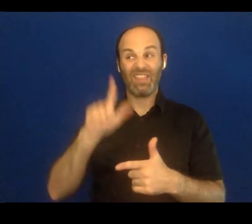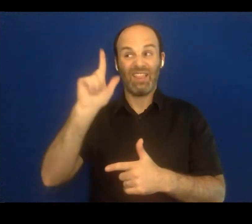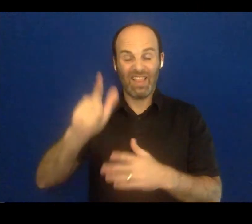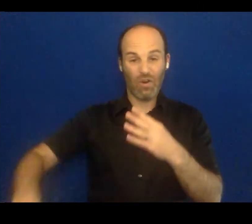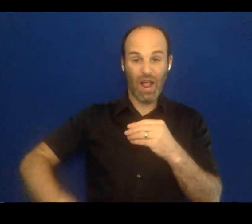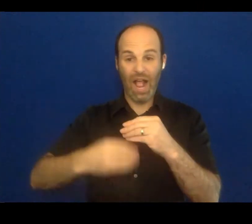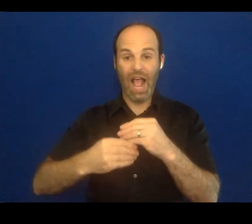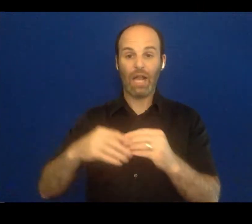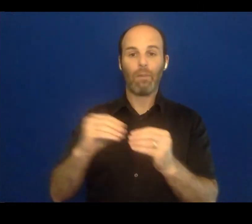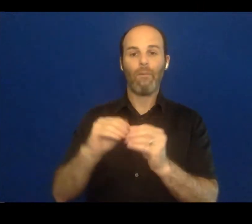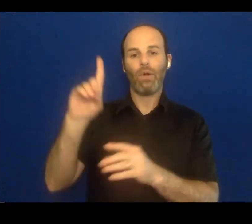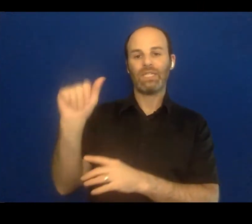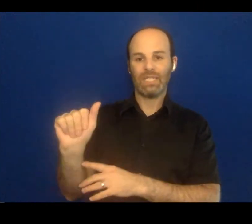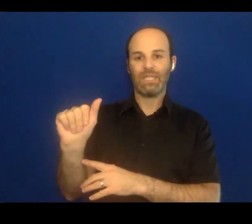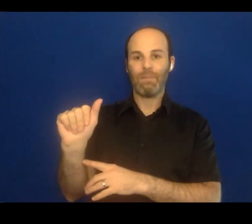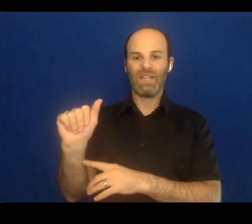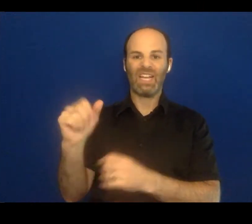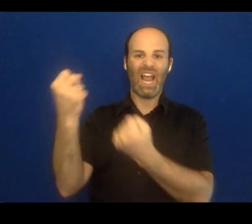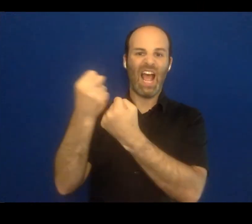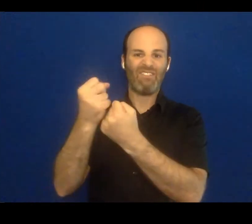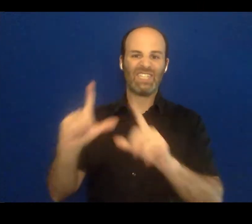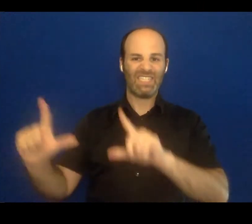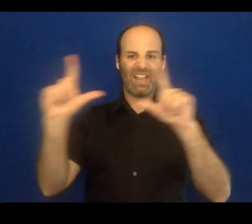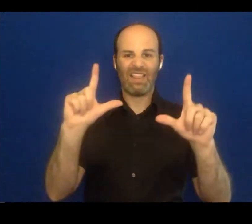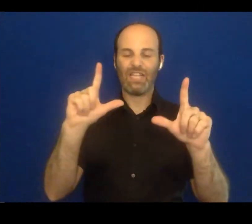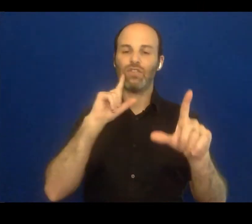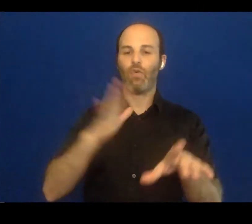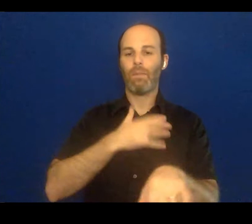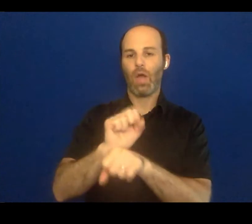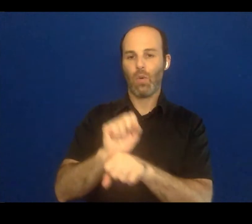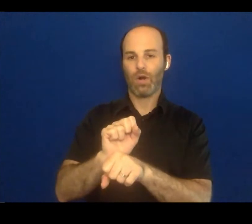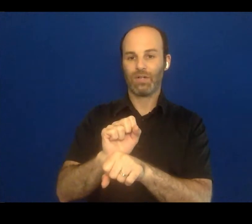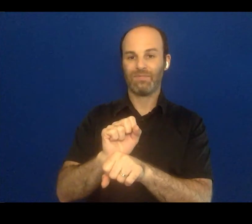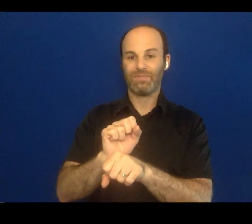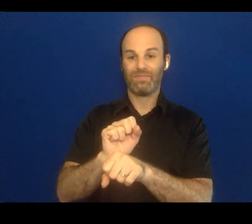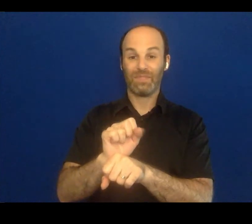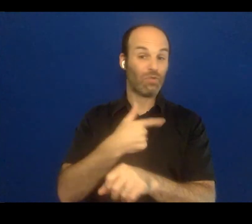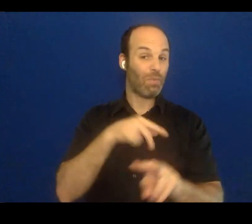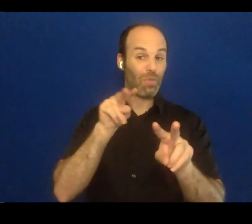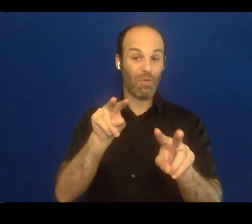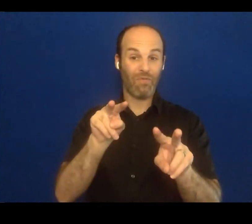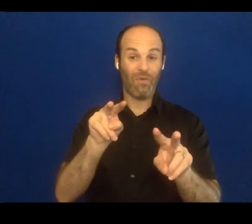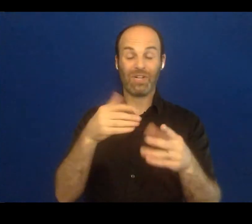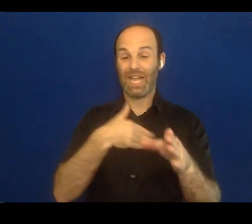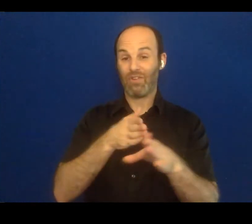MORE OF A DISABILITY LENS TO THE THINGS THAT I WORK ON. AND SO I'M LOOKING FORWARD TO HAVING A CAREER WORKING WITH